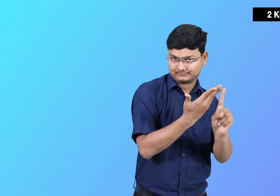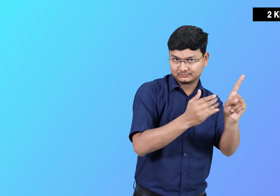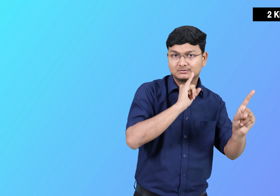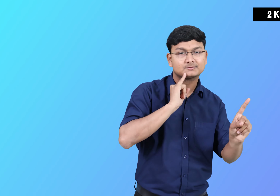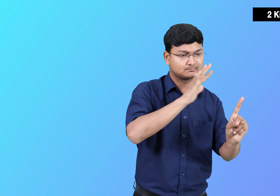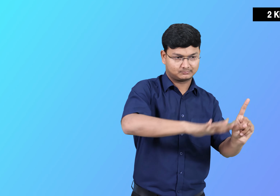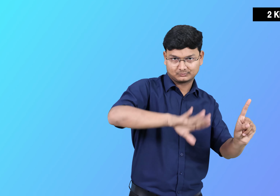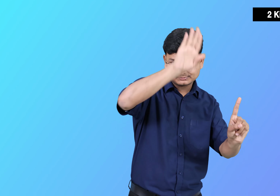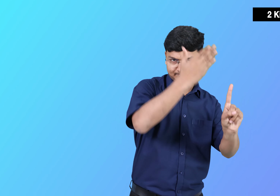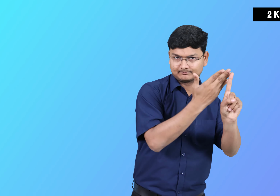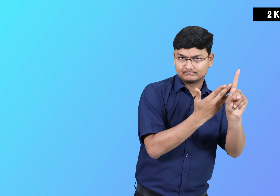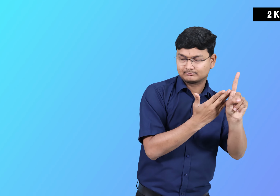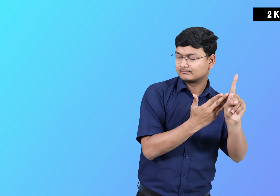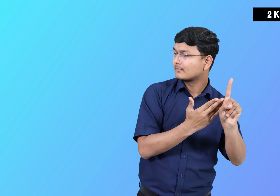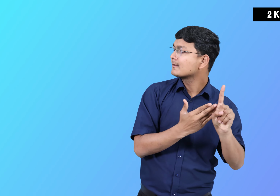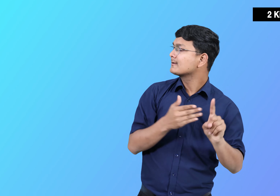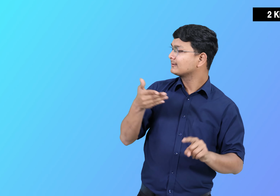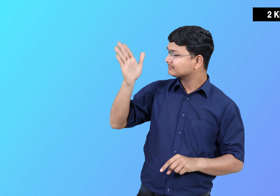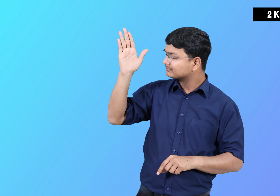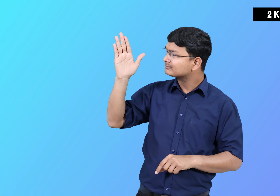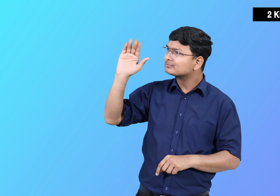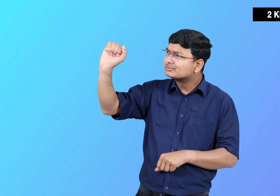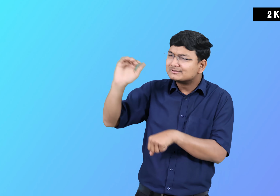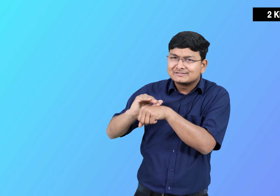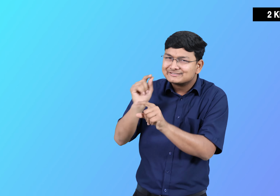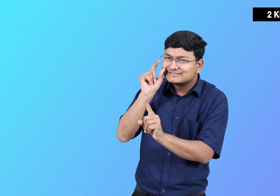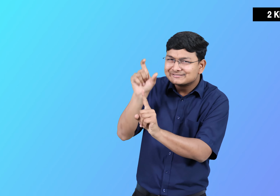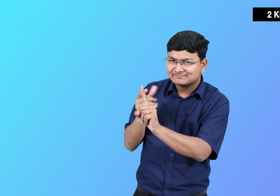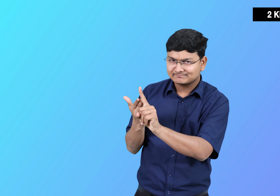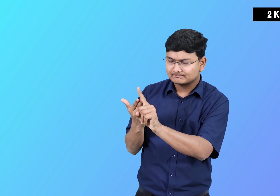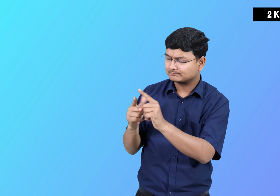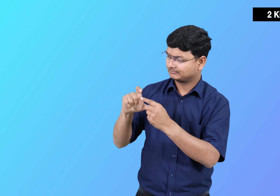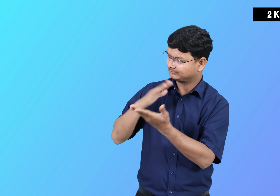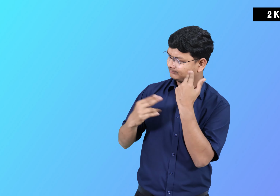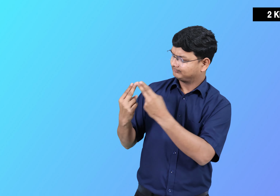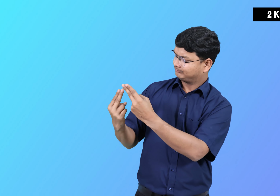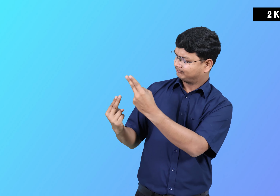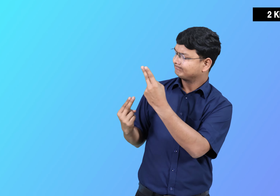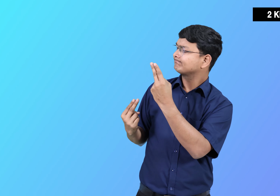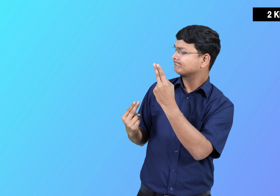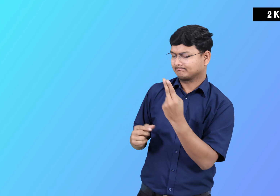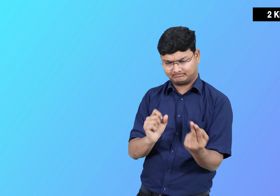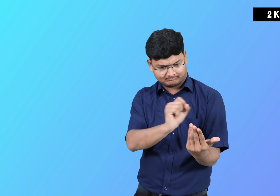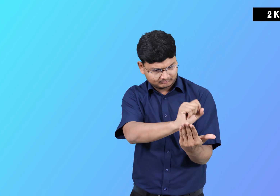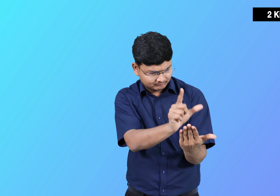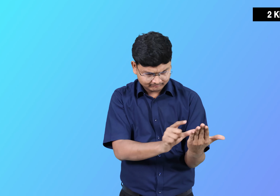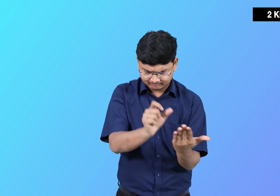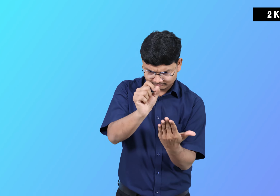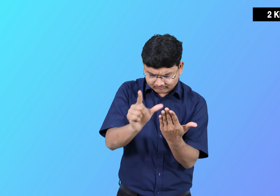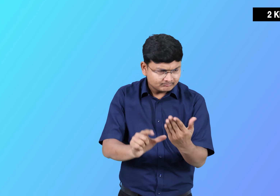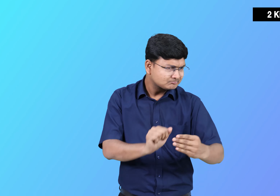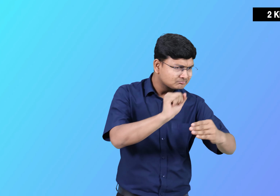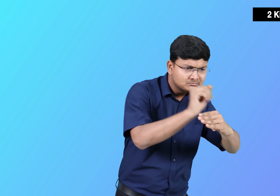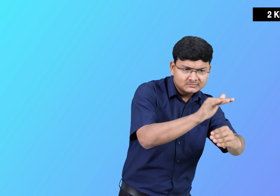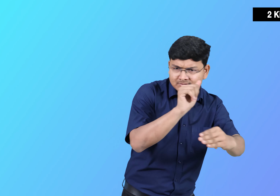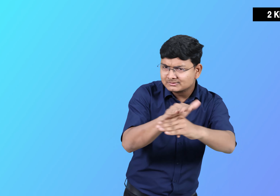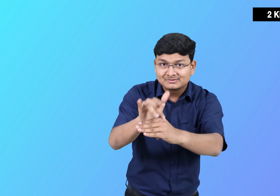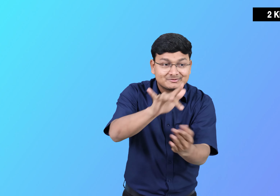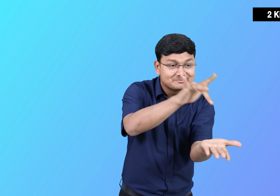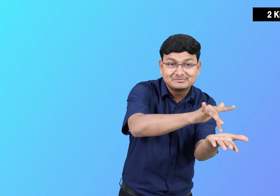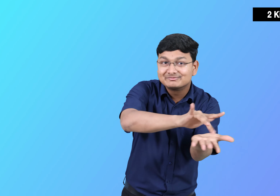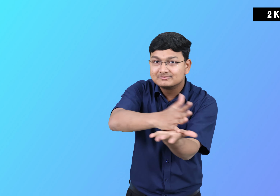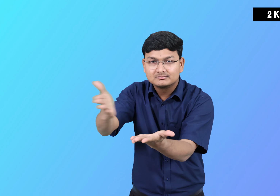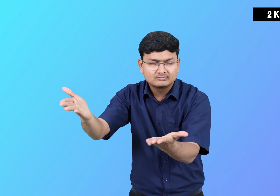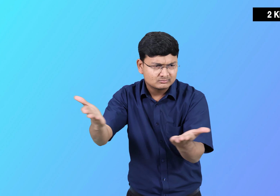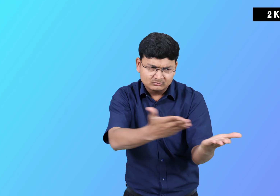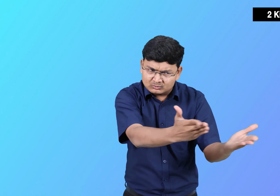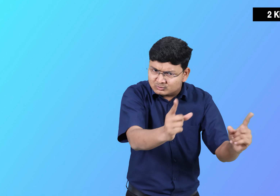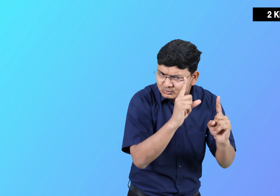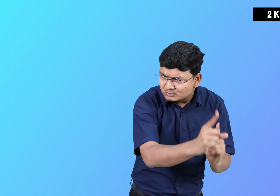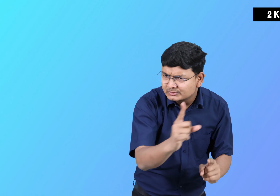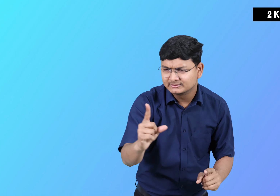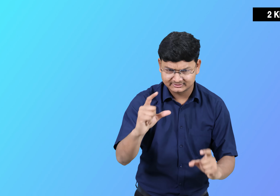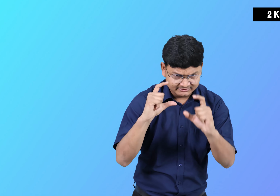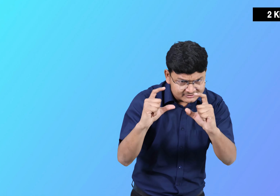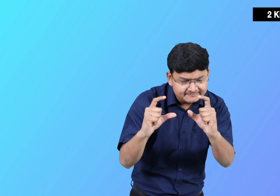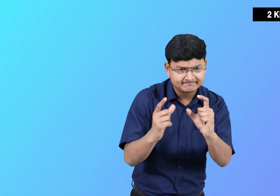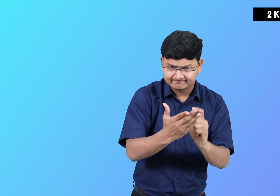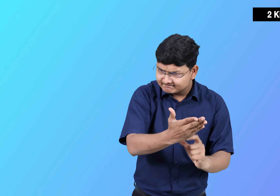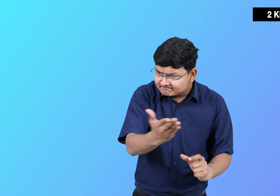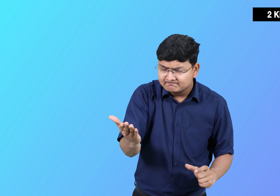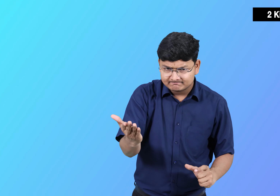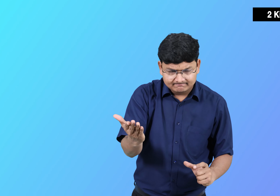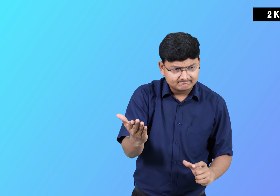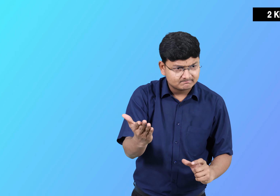So the king of Israel would send a message to the place that the man of God had warned him about.